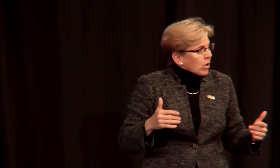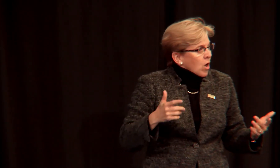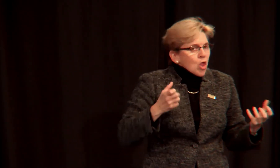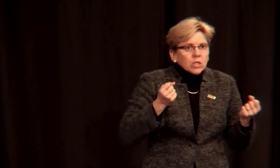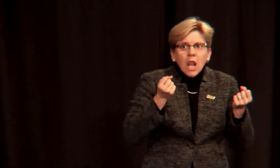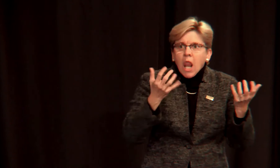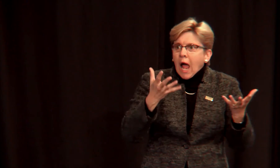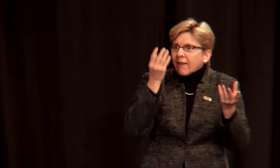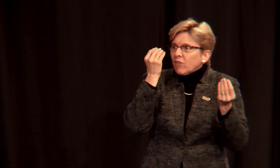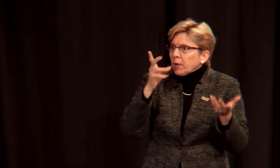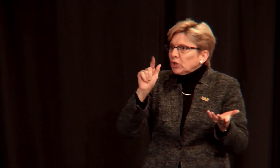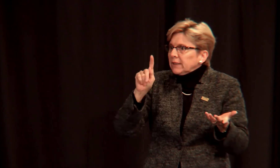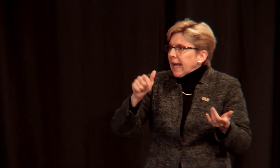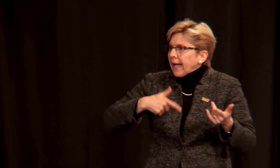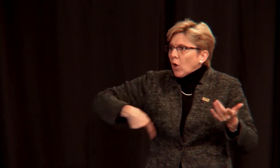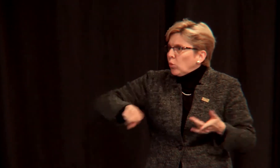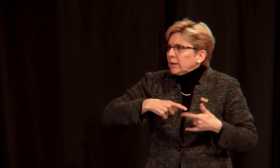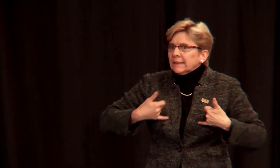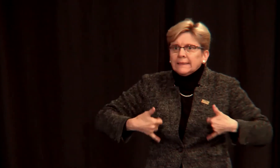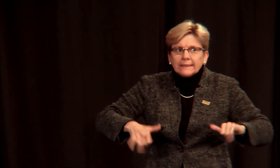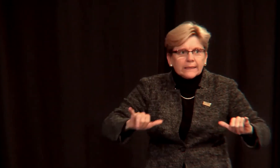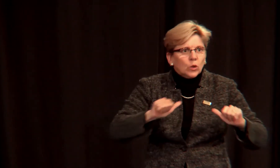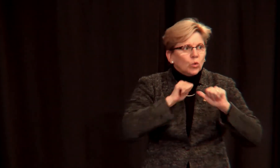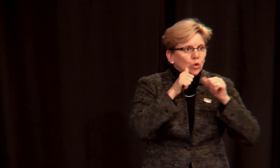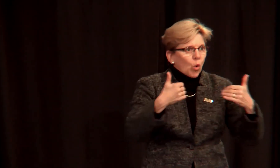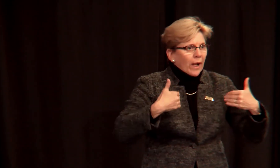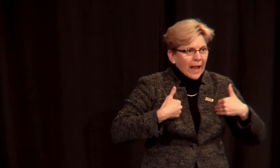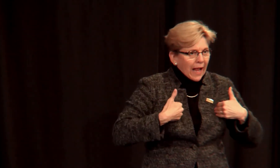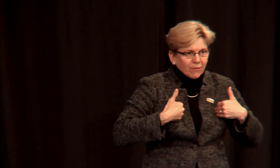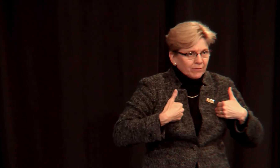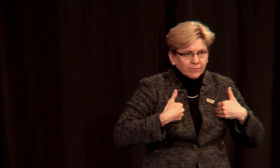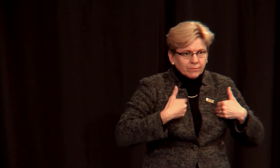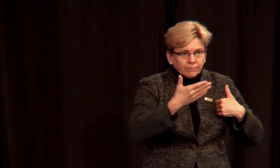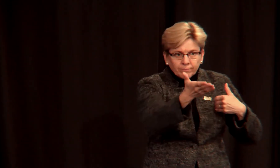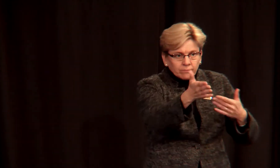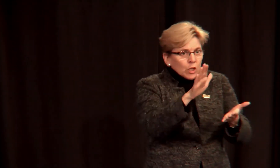so much information and data we don't have.